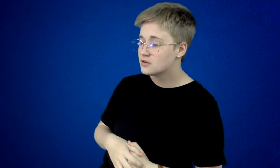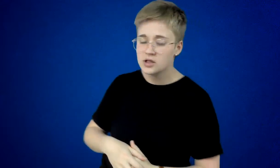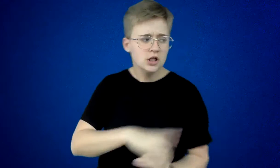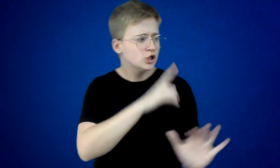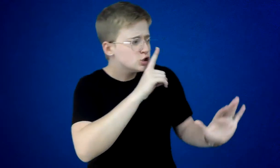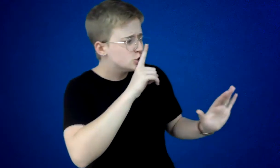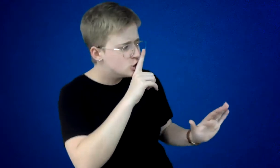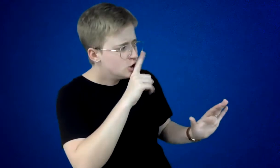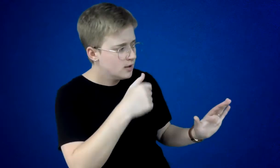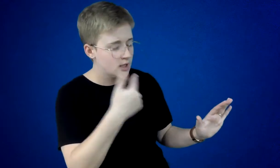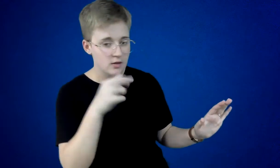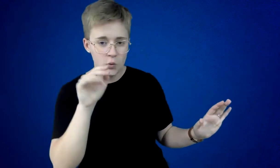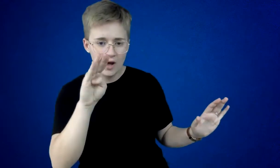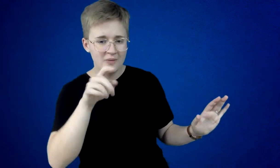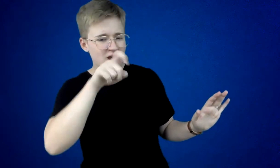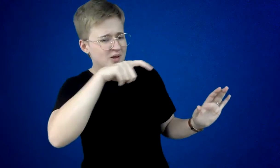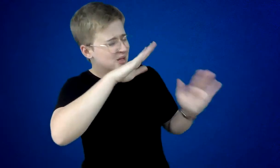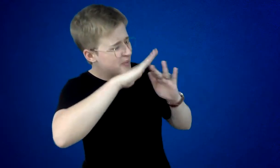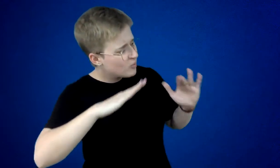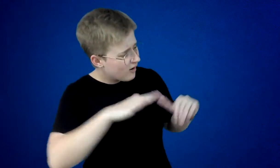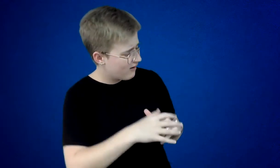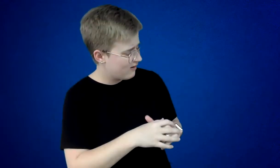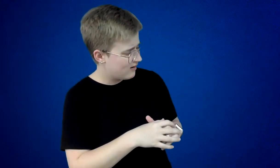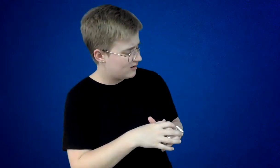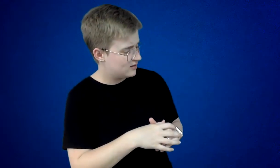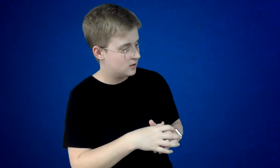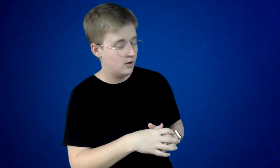said Rob. “You got to be quiet.” He kept walking.